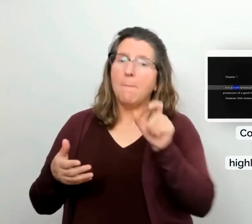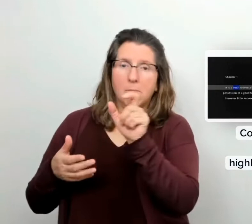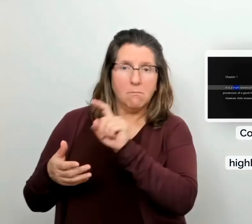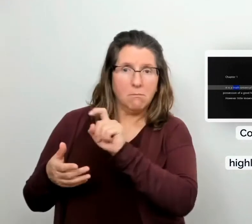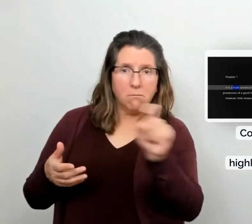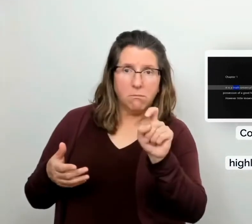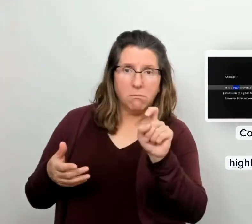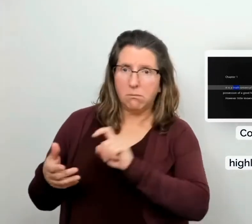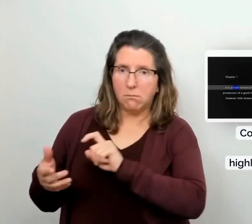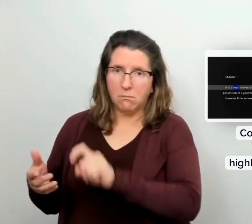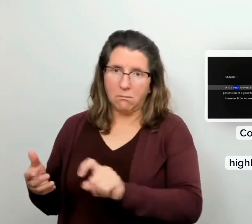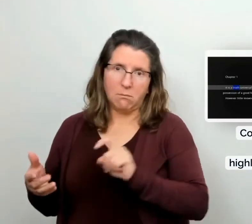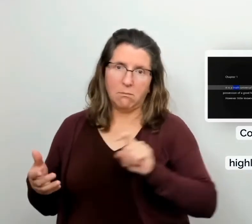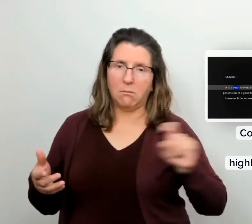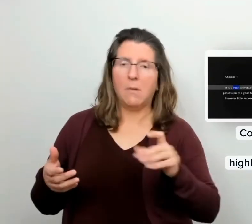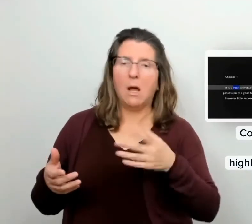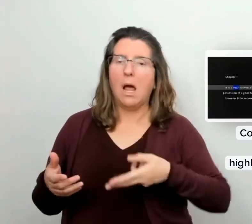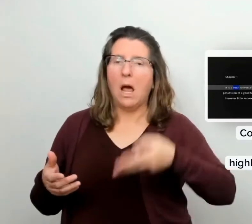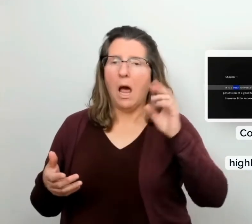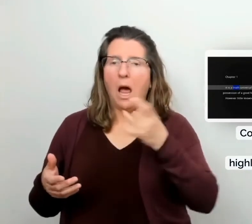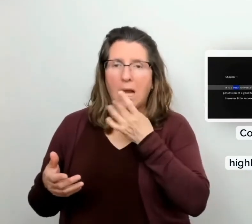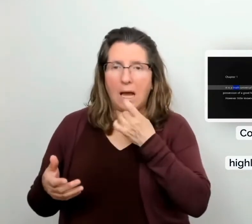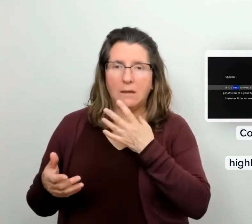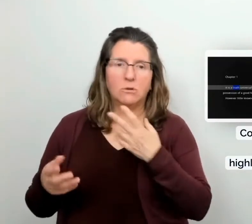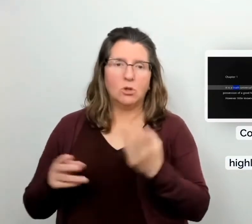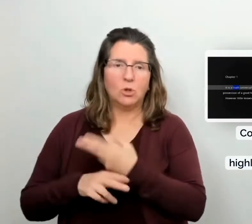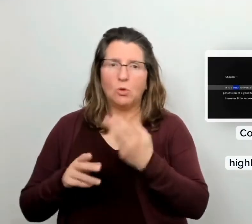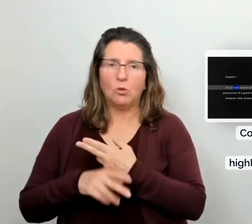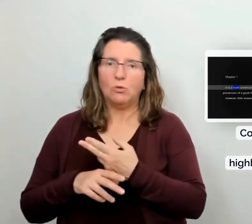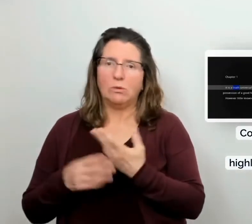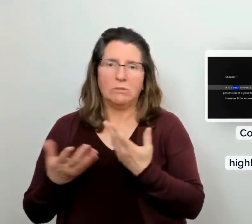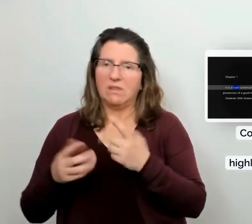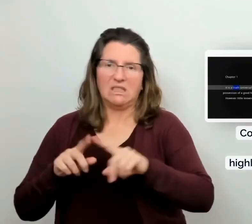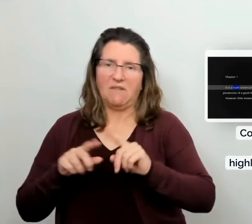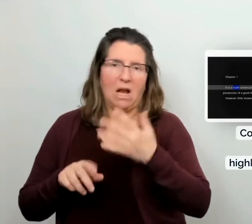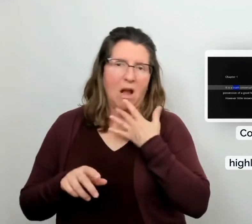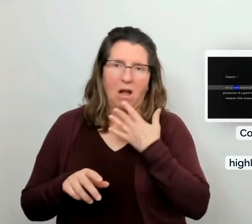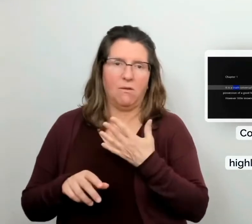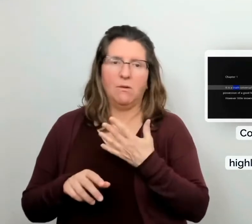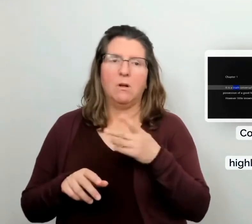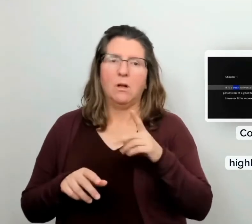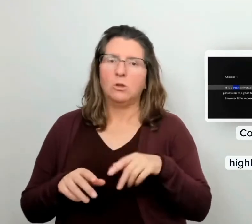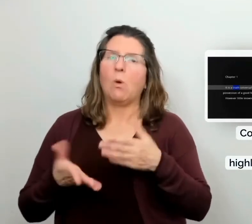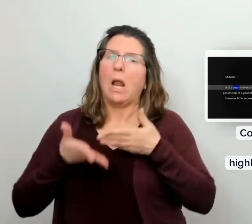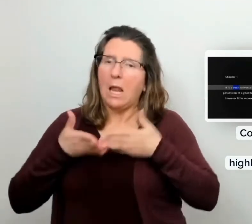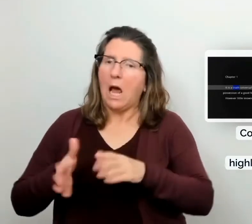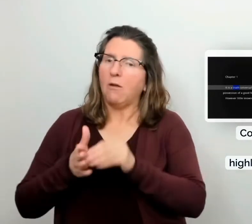Choosing any colour of highlight the student prefers, the speech output is synchronized with a highlighting,